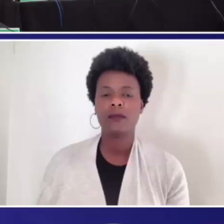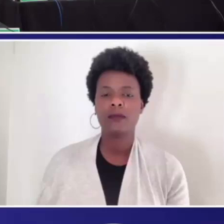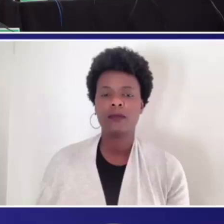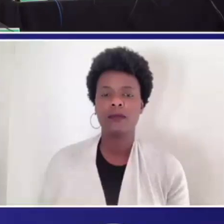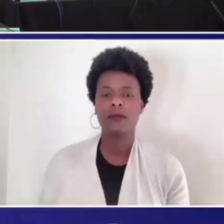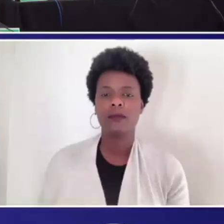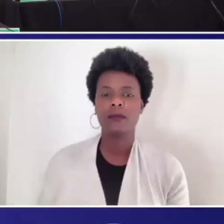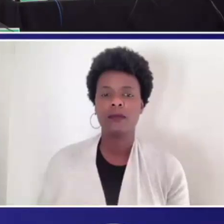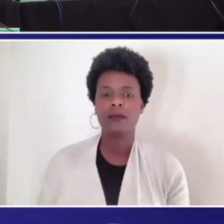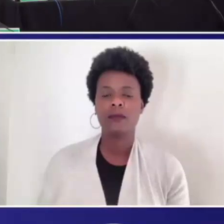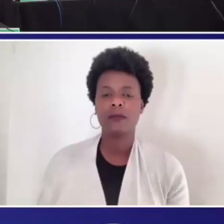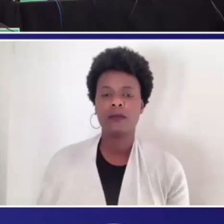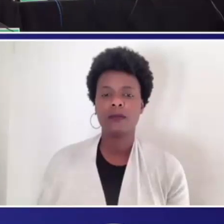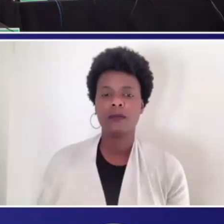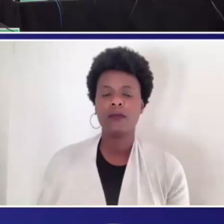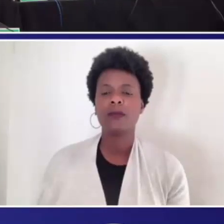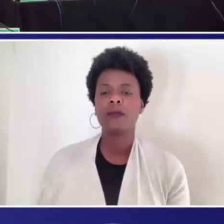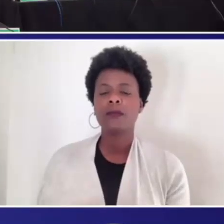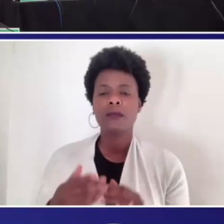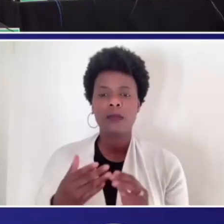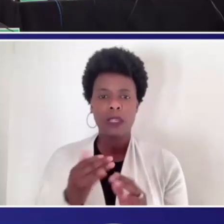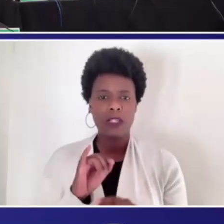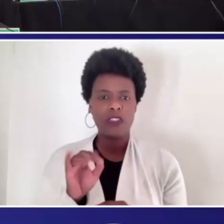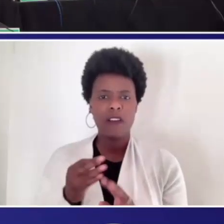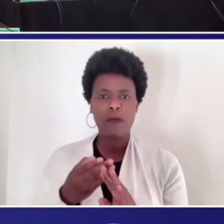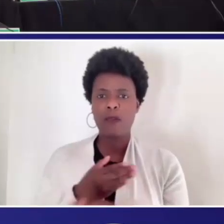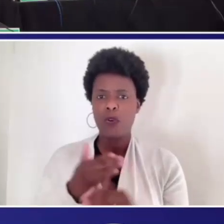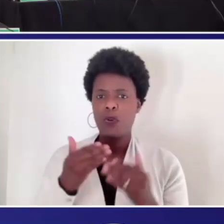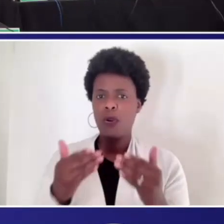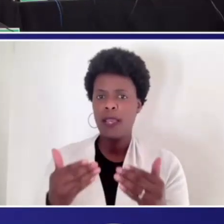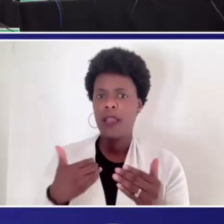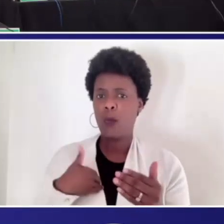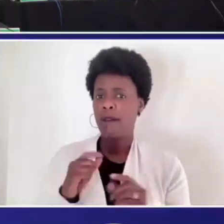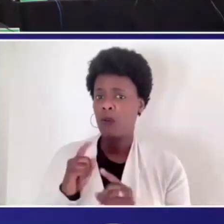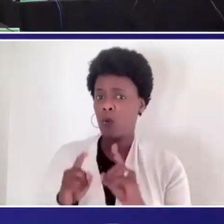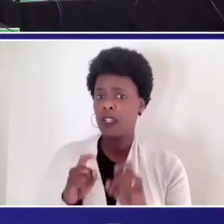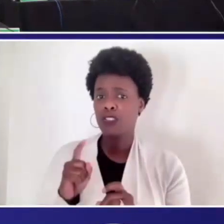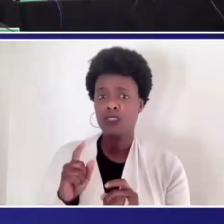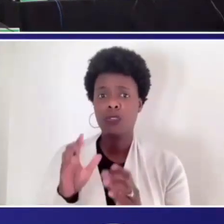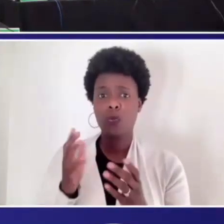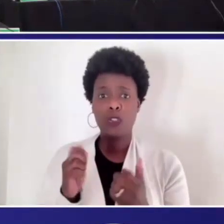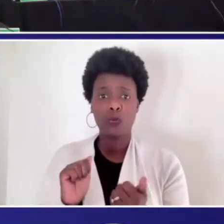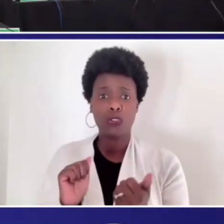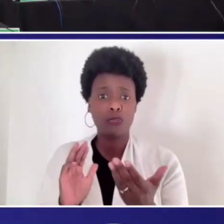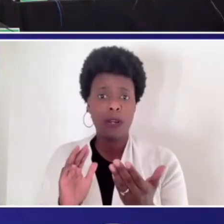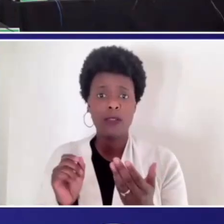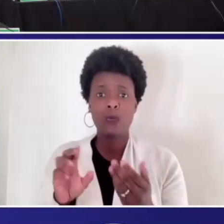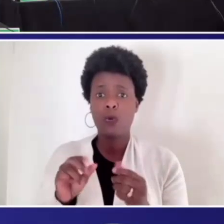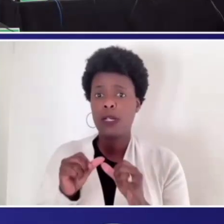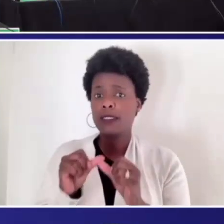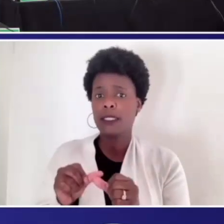Jeff, before you go on, we have some questions. Do you want to go to those or do you want to continue? If they're brief and they're what we're